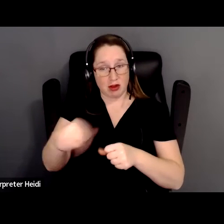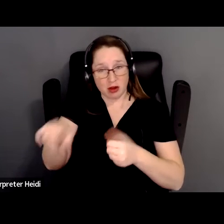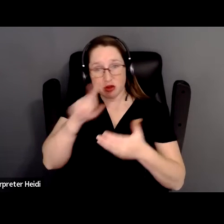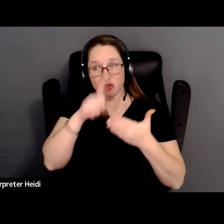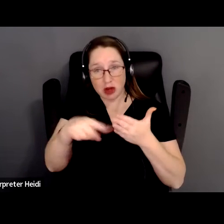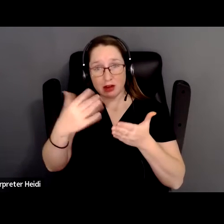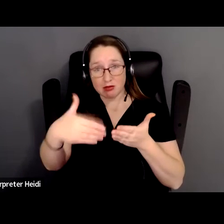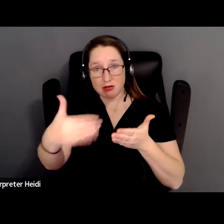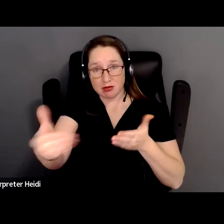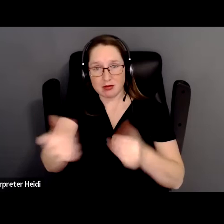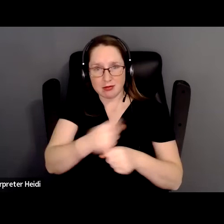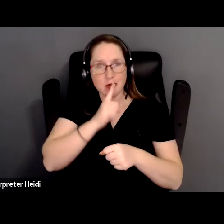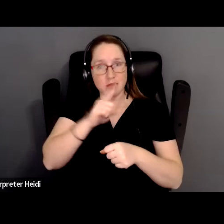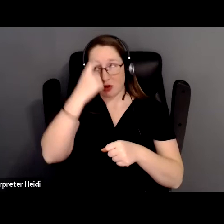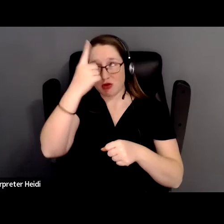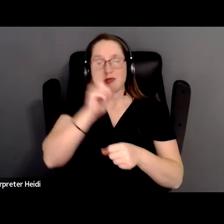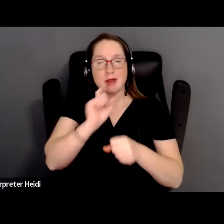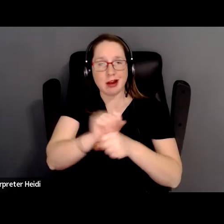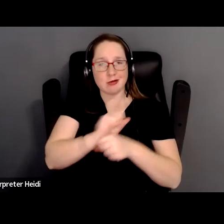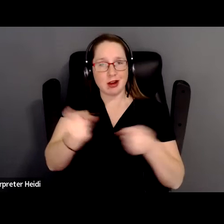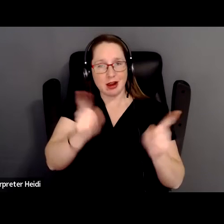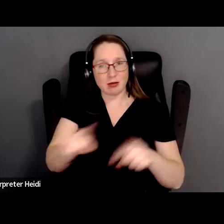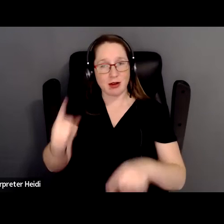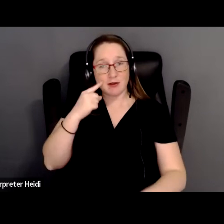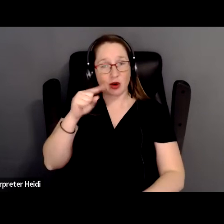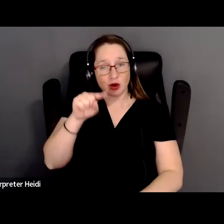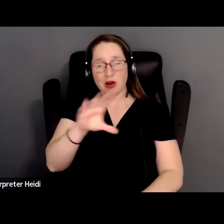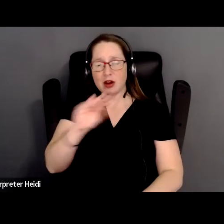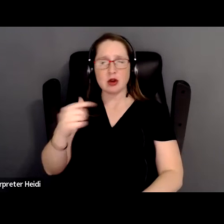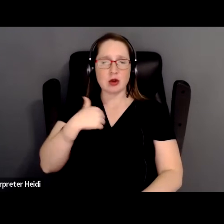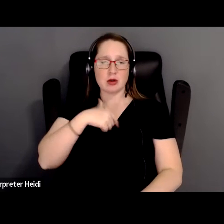Just make sure that dream is coming true, and we need to support families